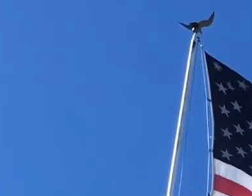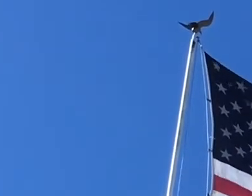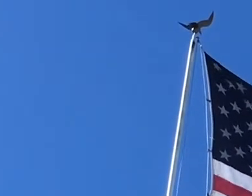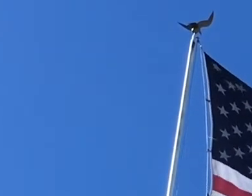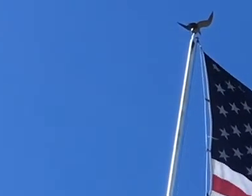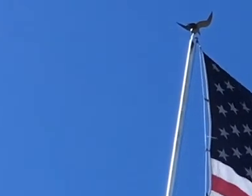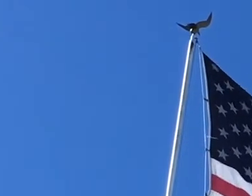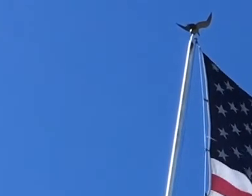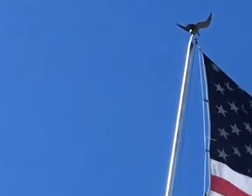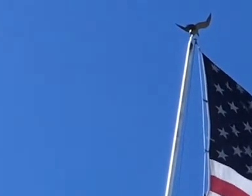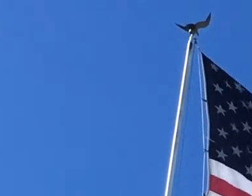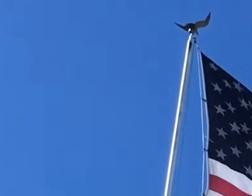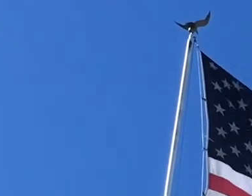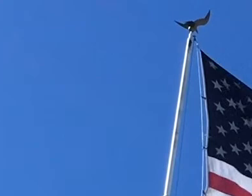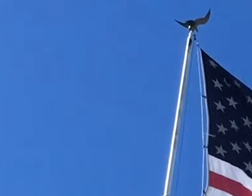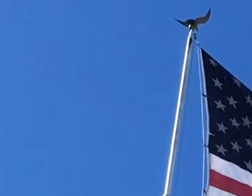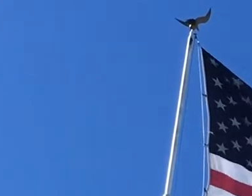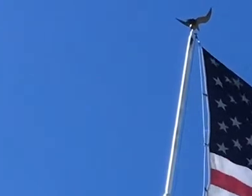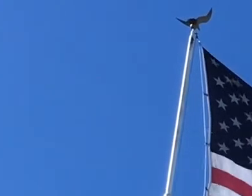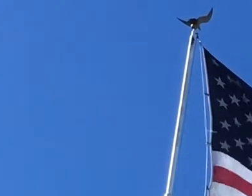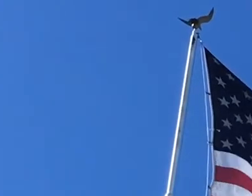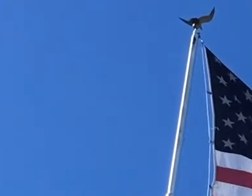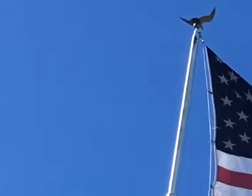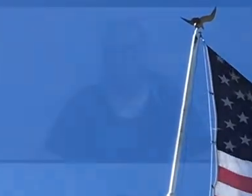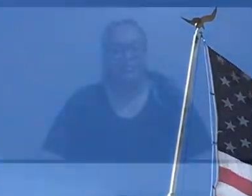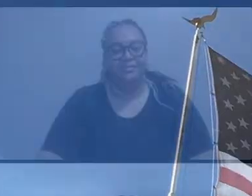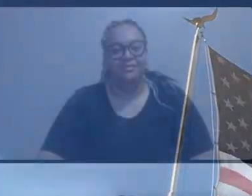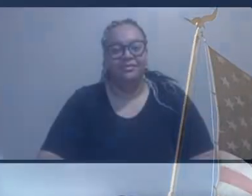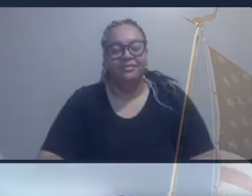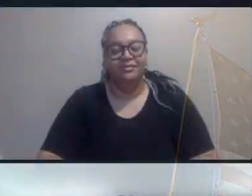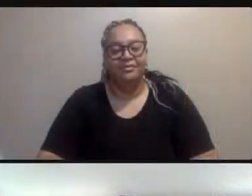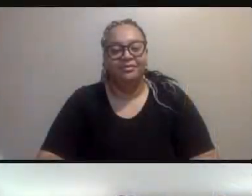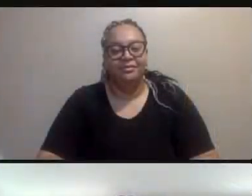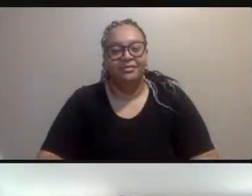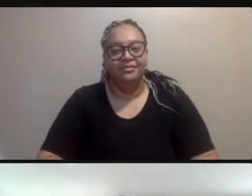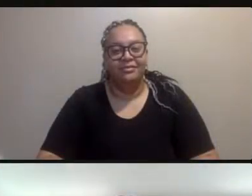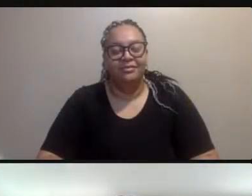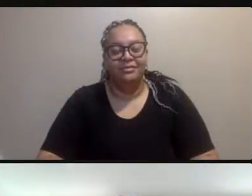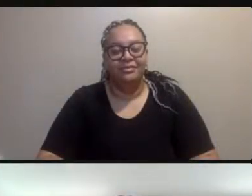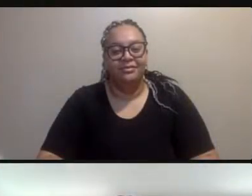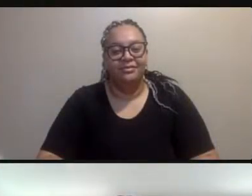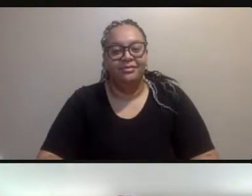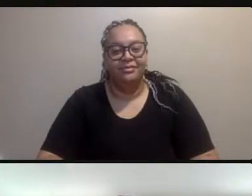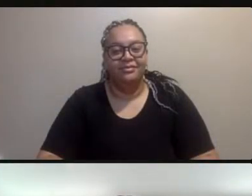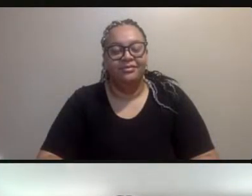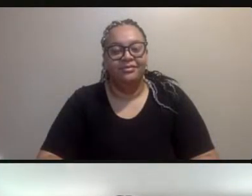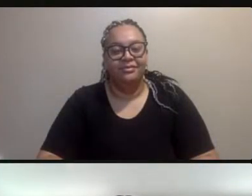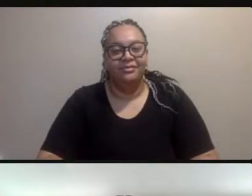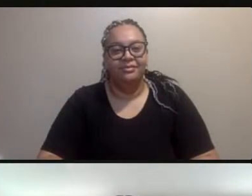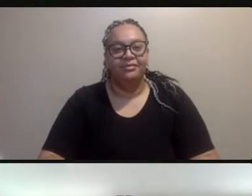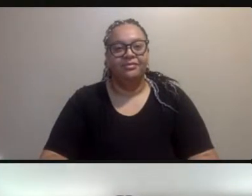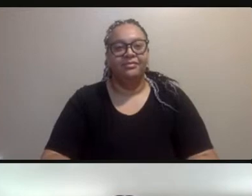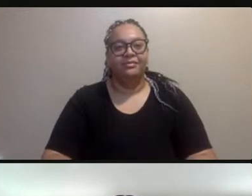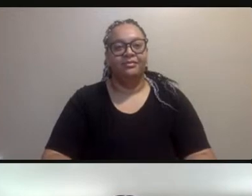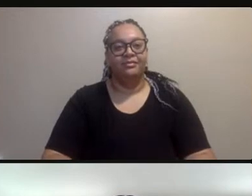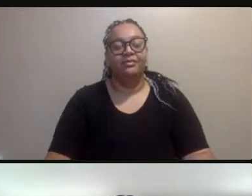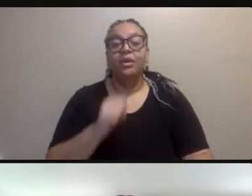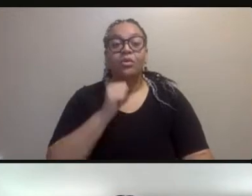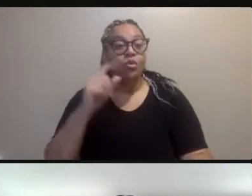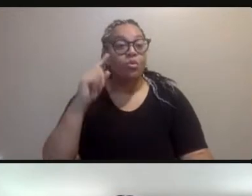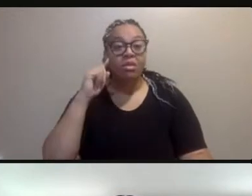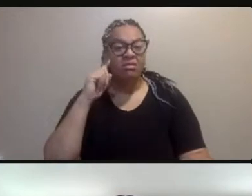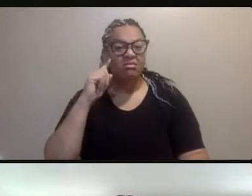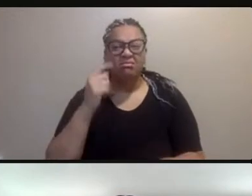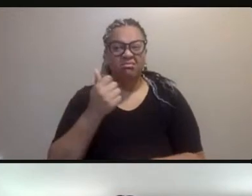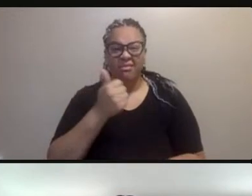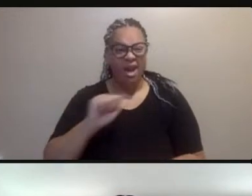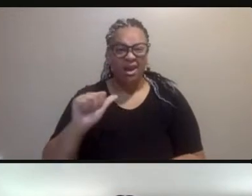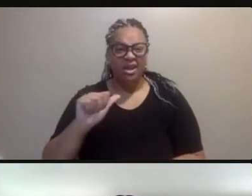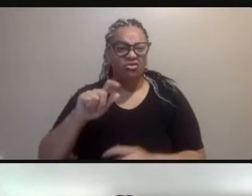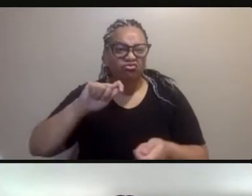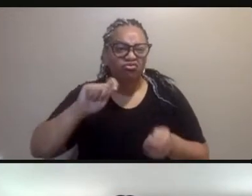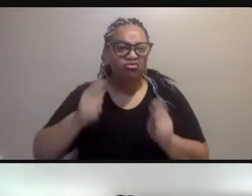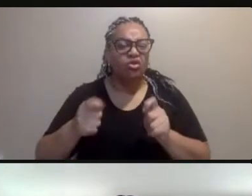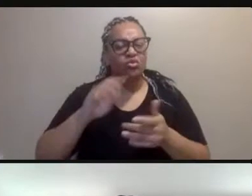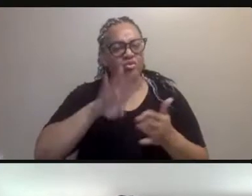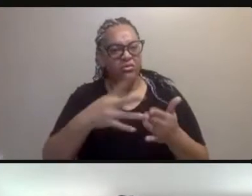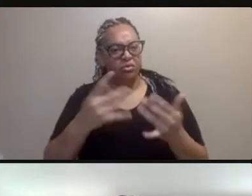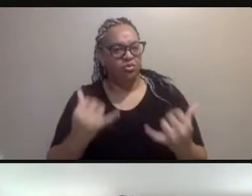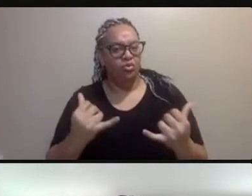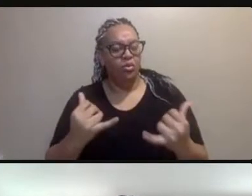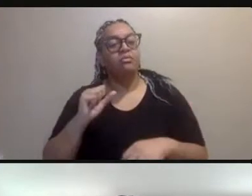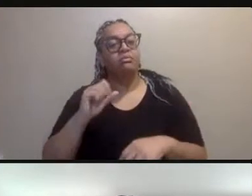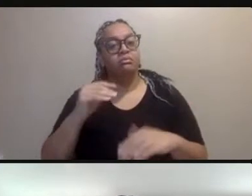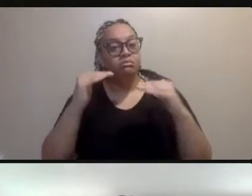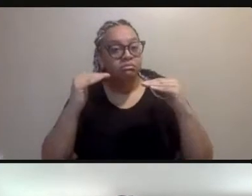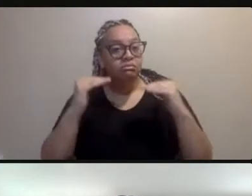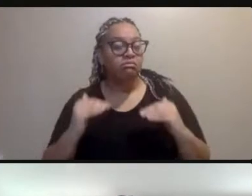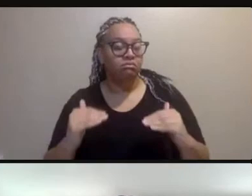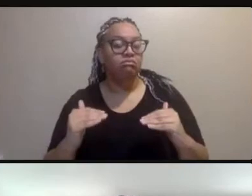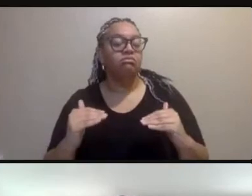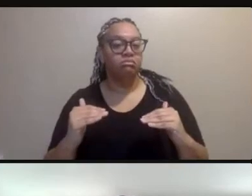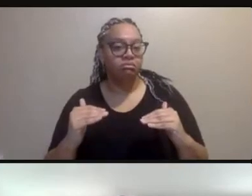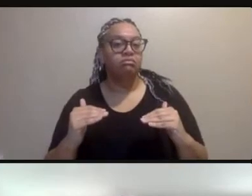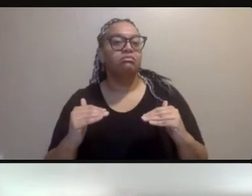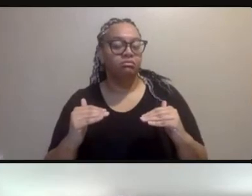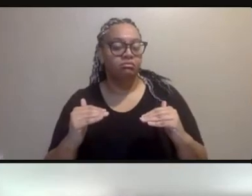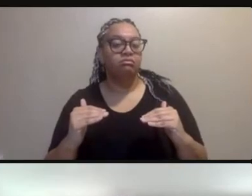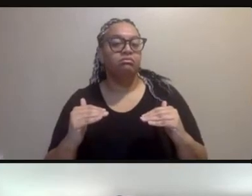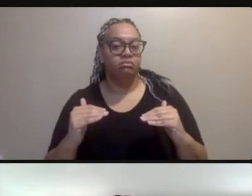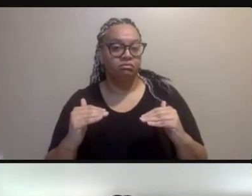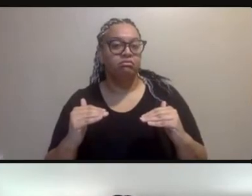UNDER GOD INDIVISIBLE WITH